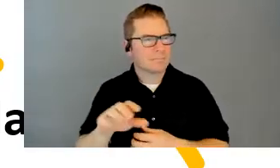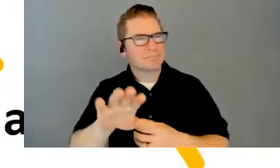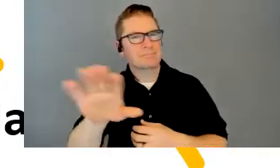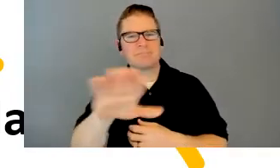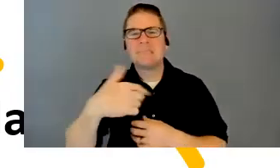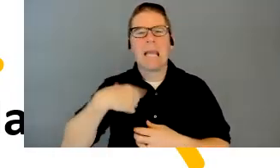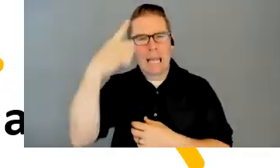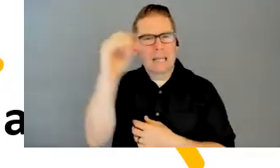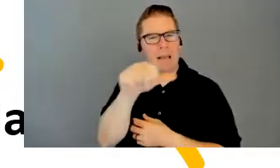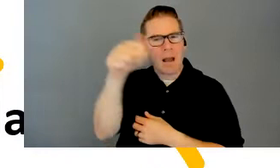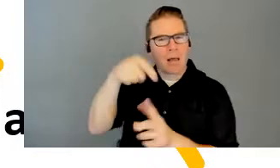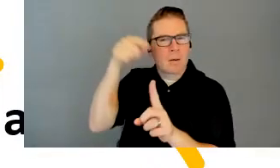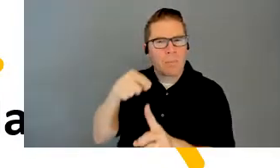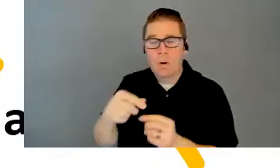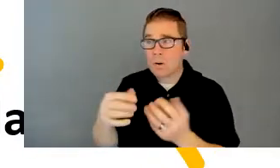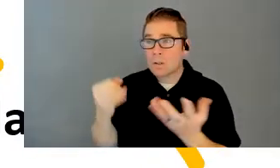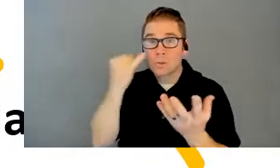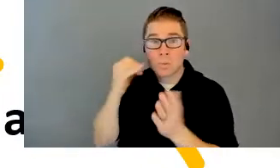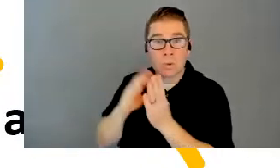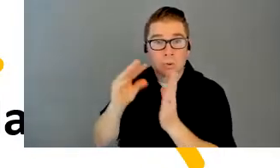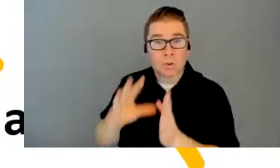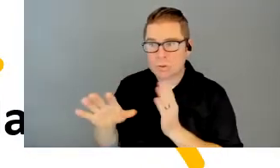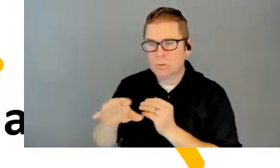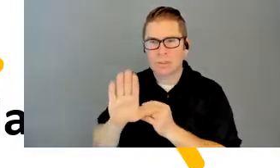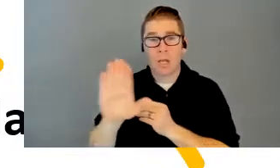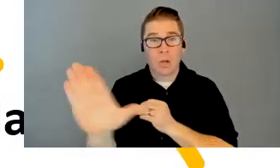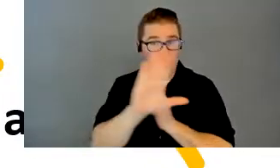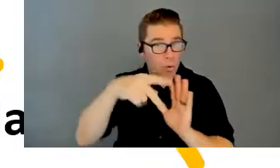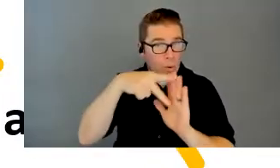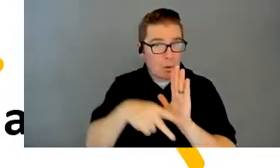if students are questioning your policy, go back and read it or have somebody